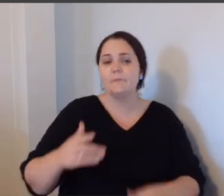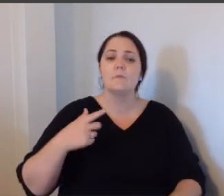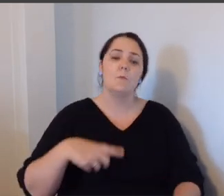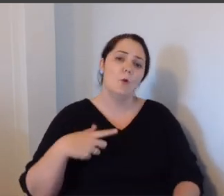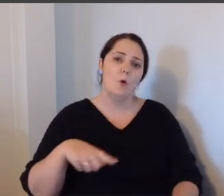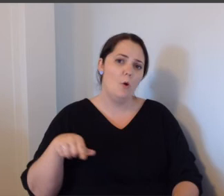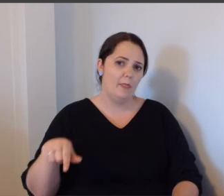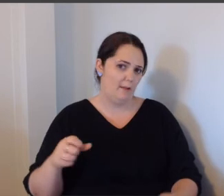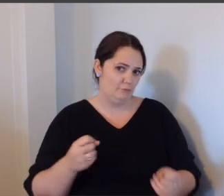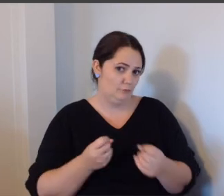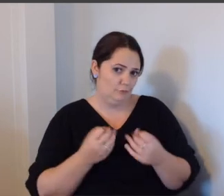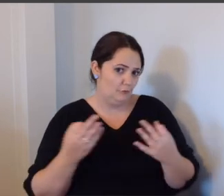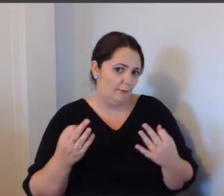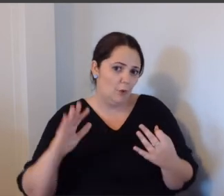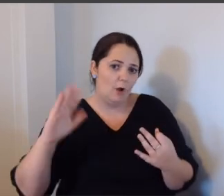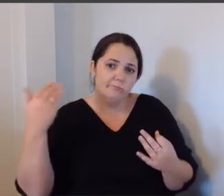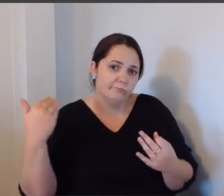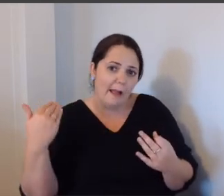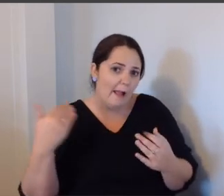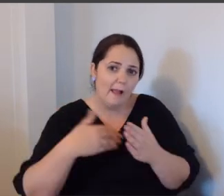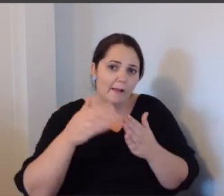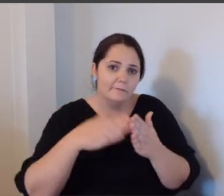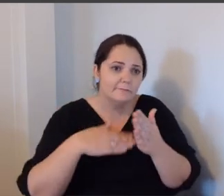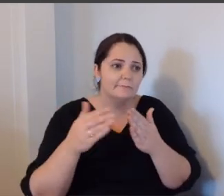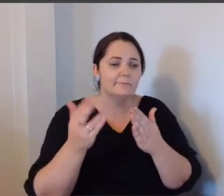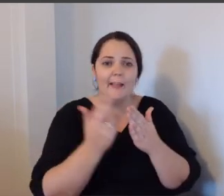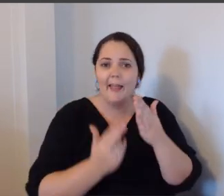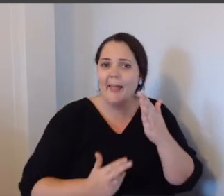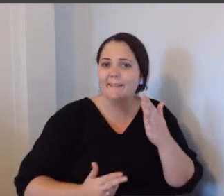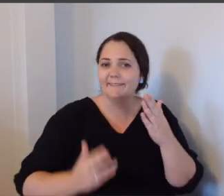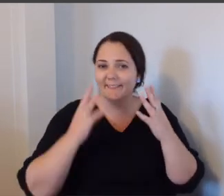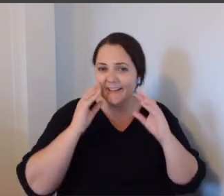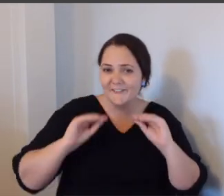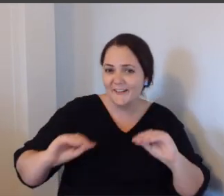education. They were locked out of the academies and considered too feeble for life drawing.